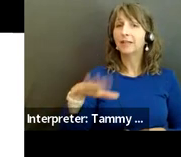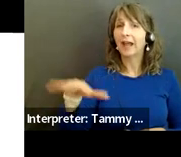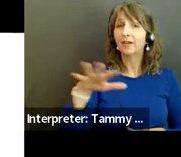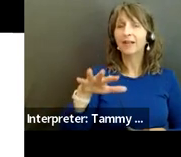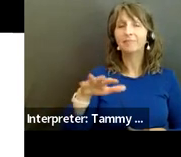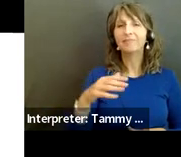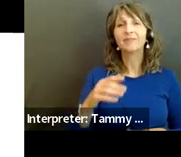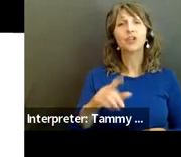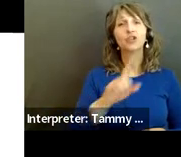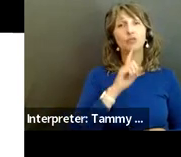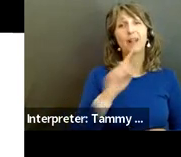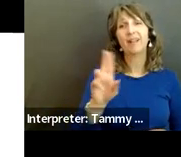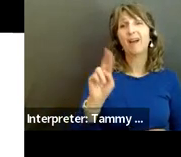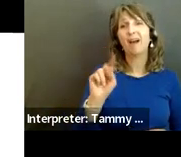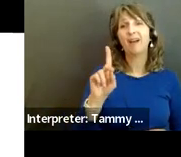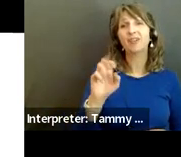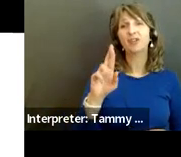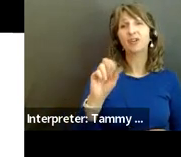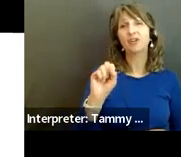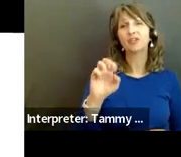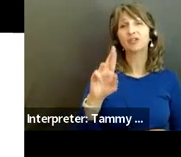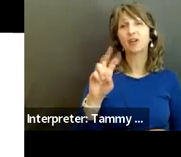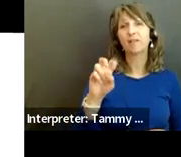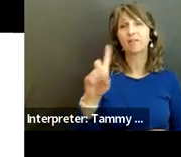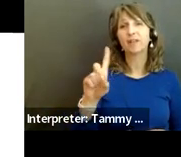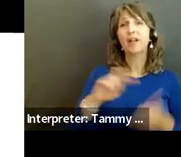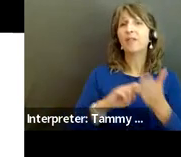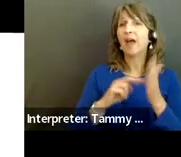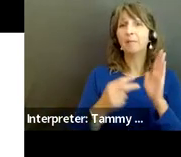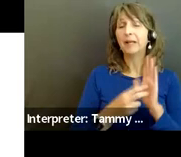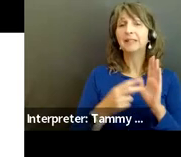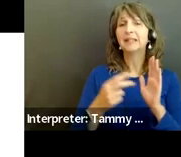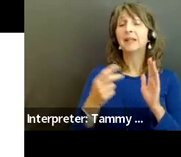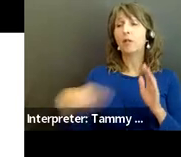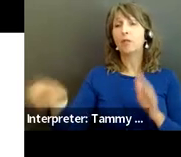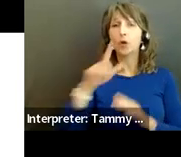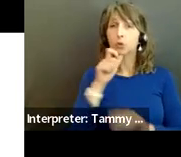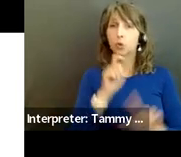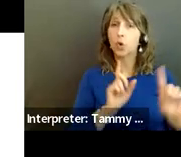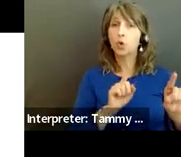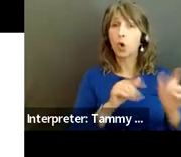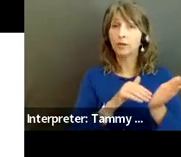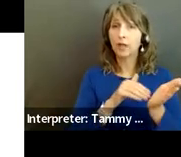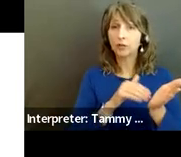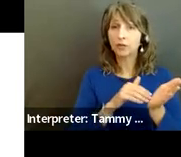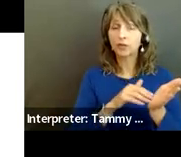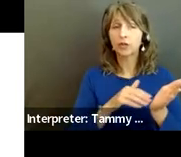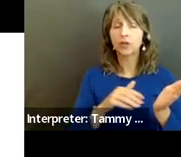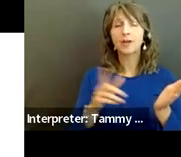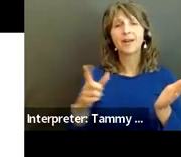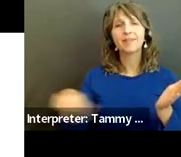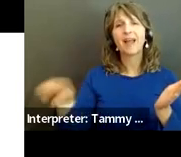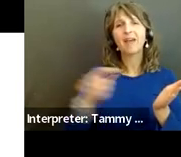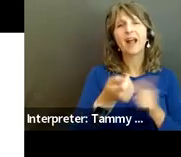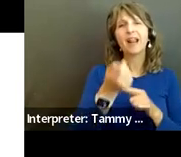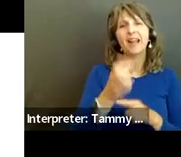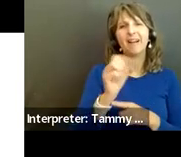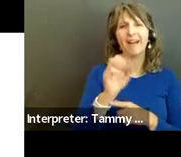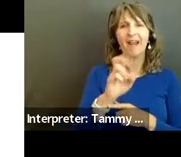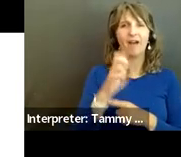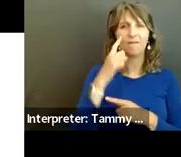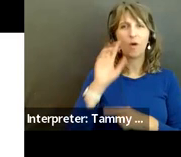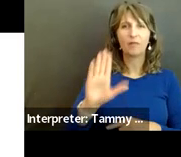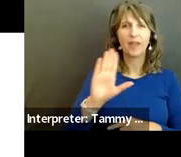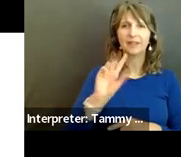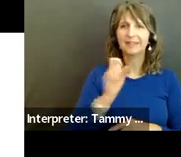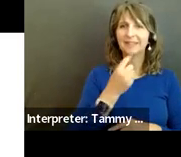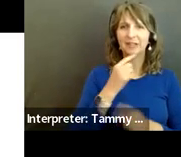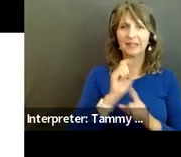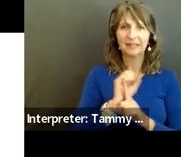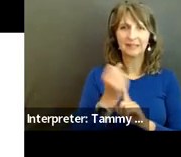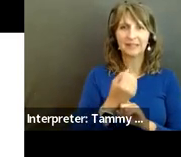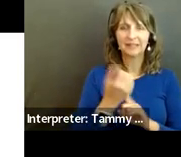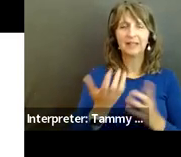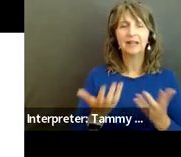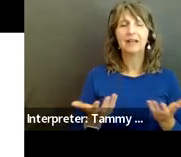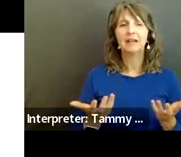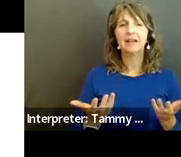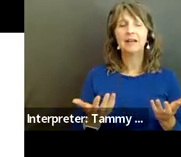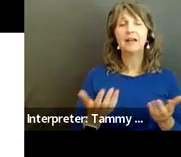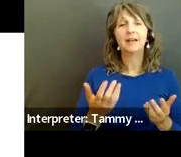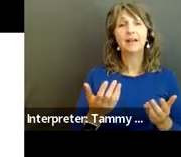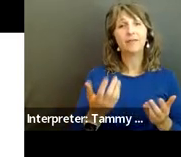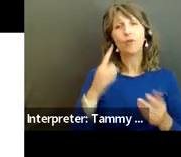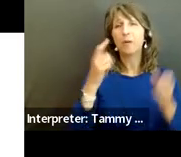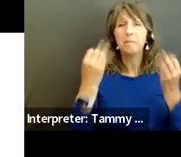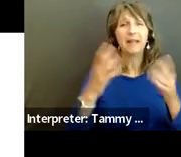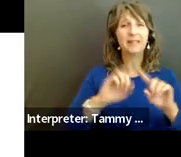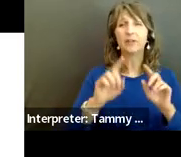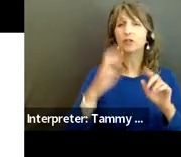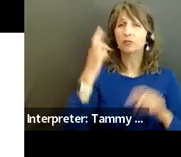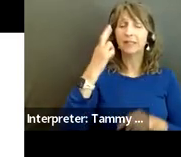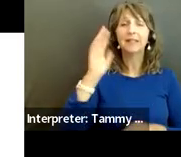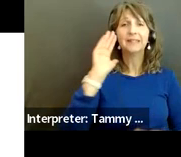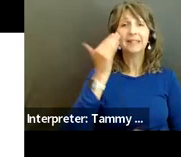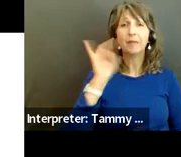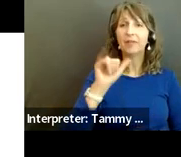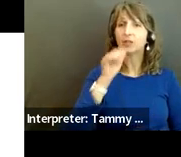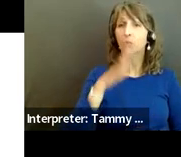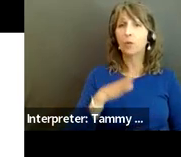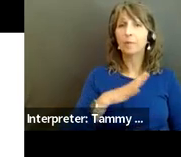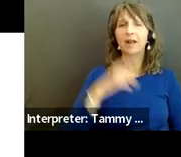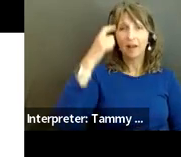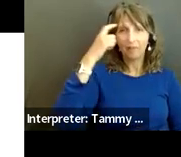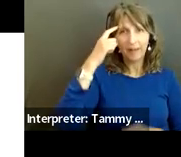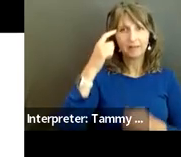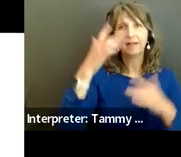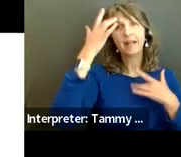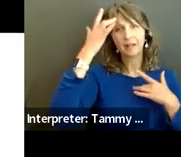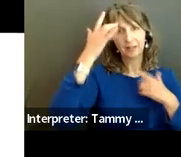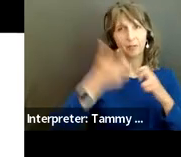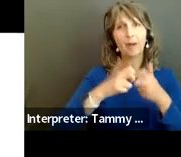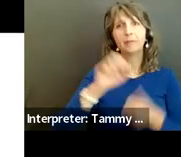So a lot of patients, even if they were seeing doctors, had very minimal care for their chronic conditions for a lot of reasons and this woman clearly had some problems with mental illness and this can get in the way of just everything.